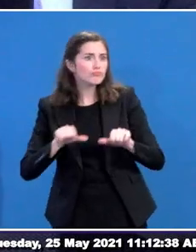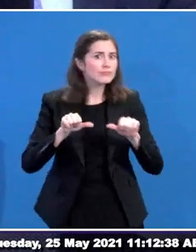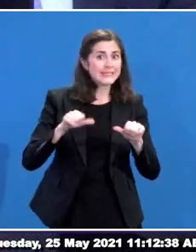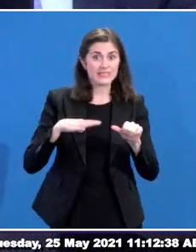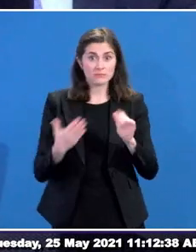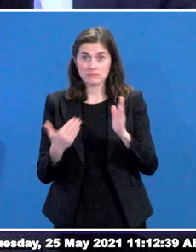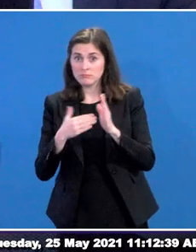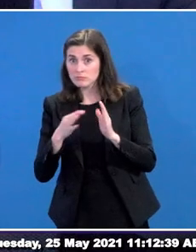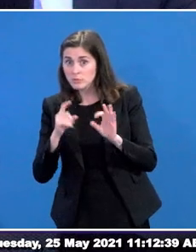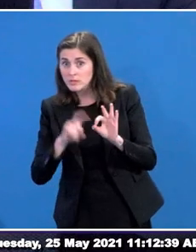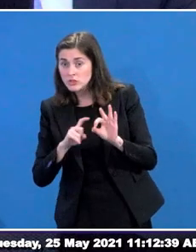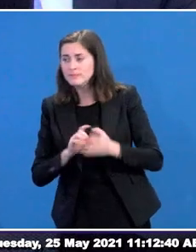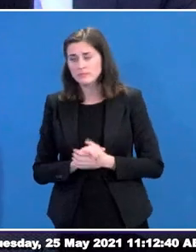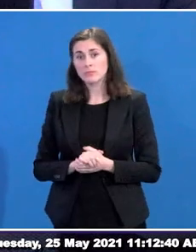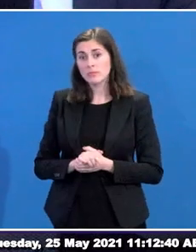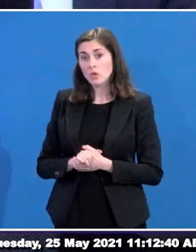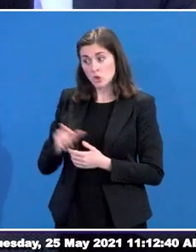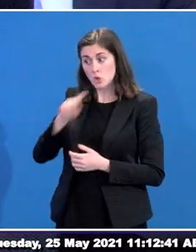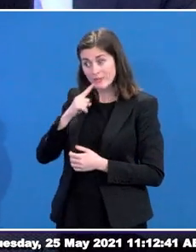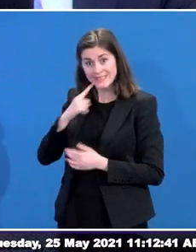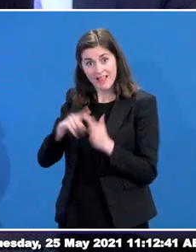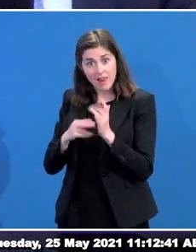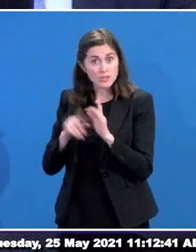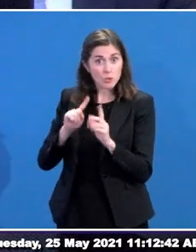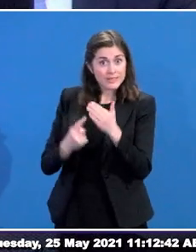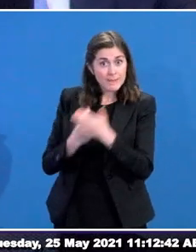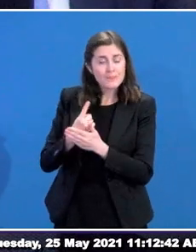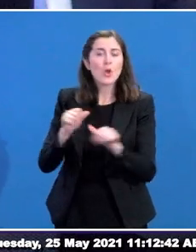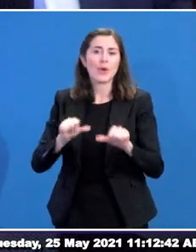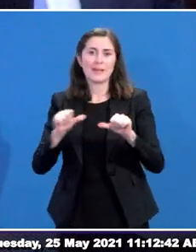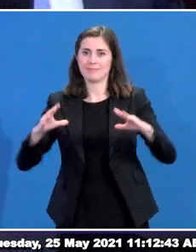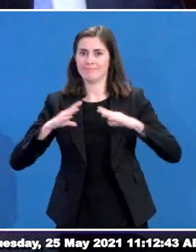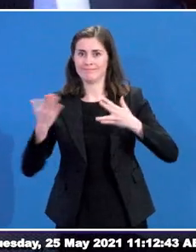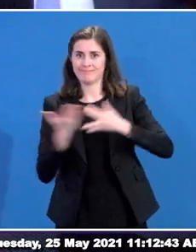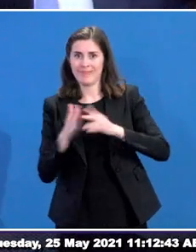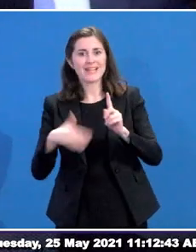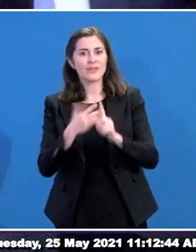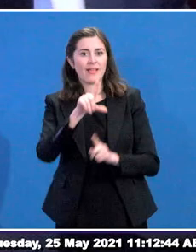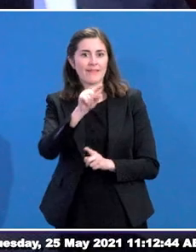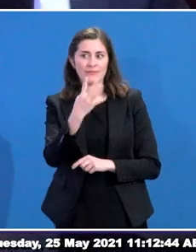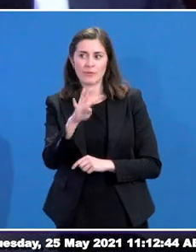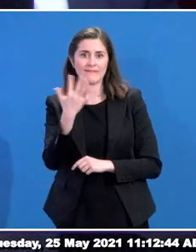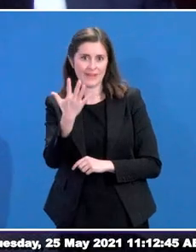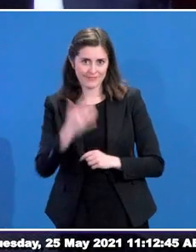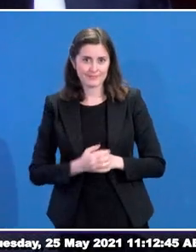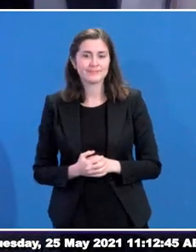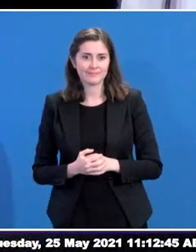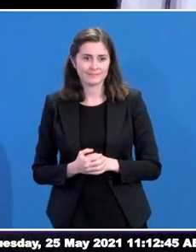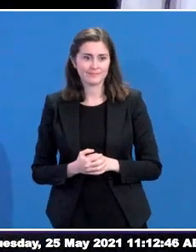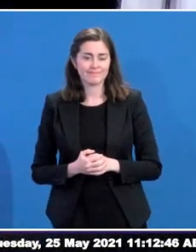And you will keep Eliza informed of what is going on. Alright. We will adjourn until 11.45. The Royal Commission is adjourned.